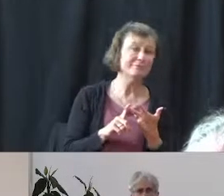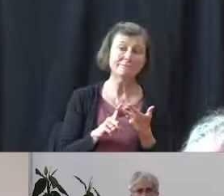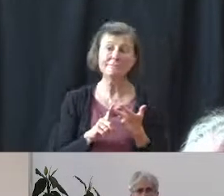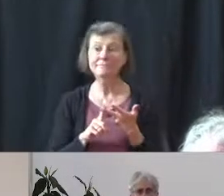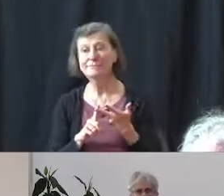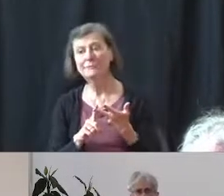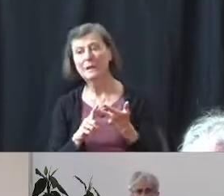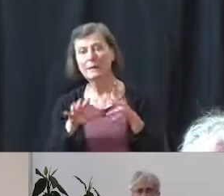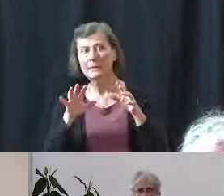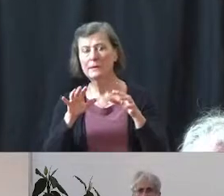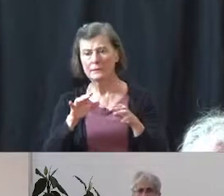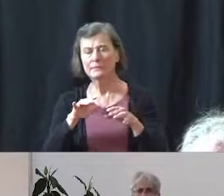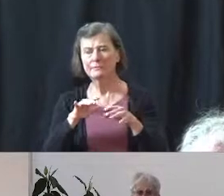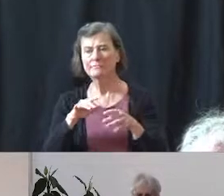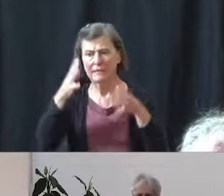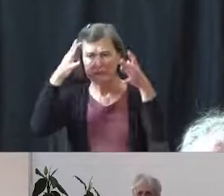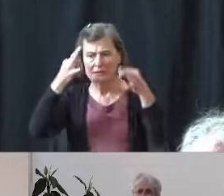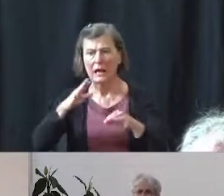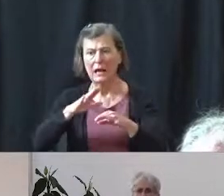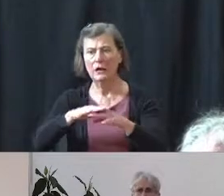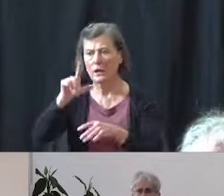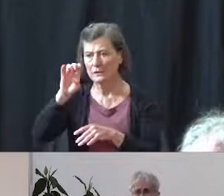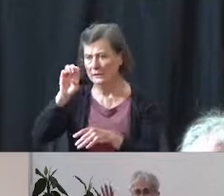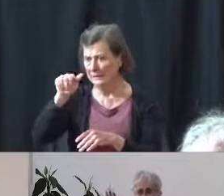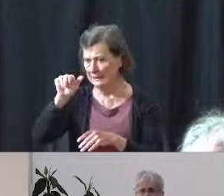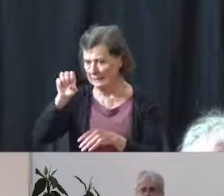a lease agreement with the Habitat in Hope Village across the street.